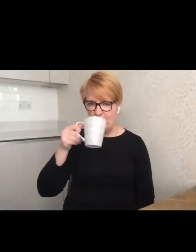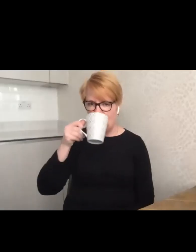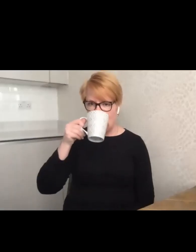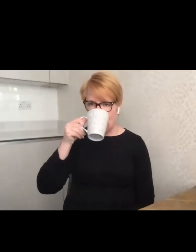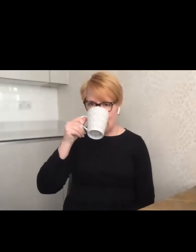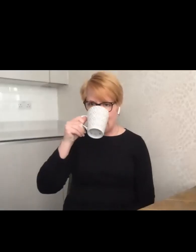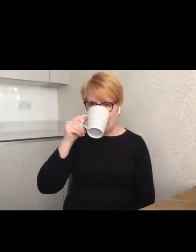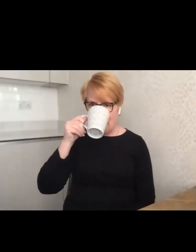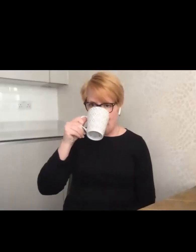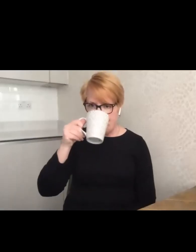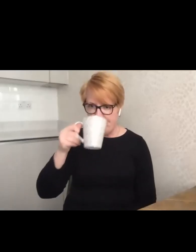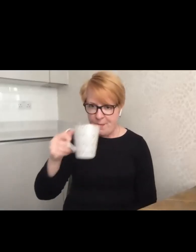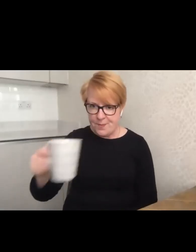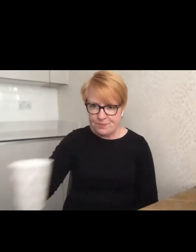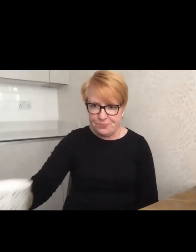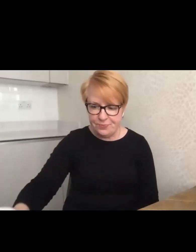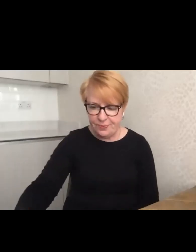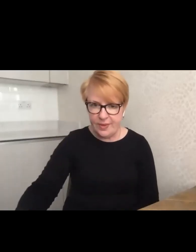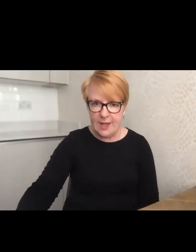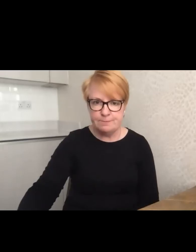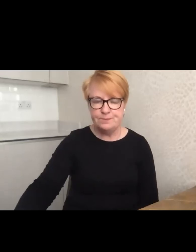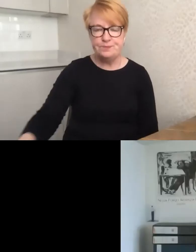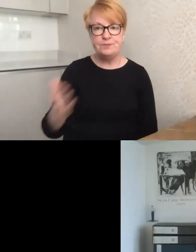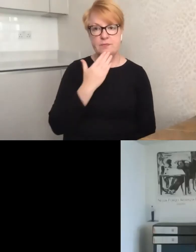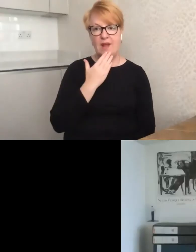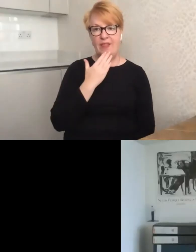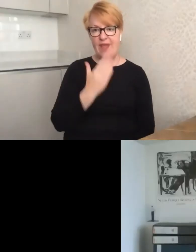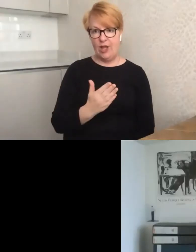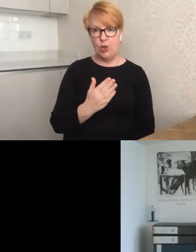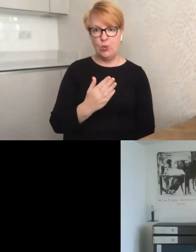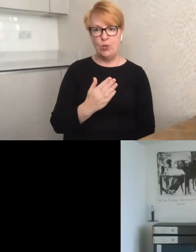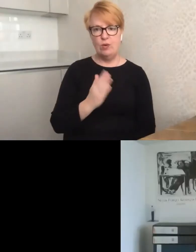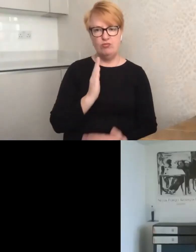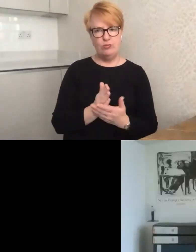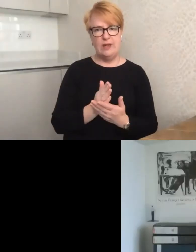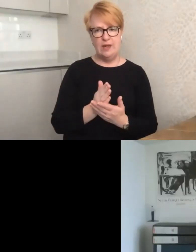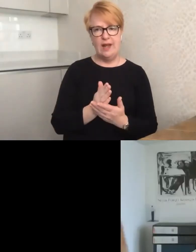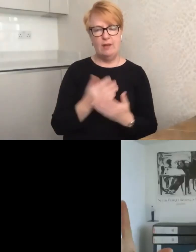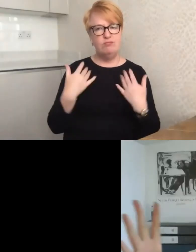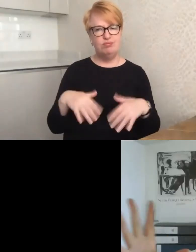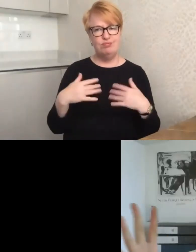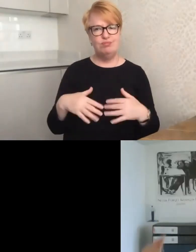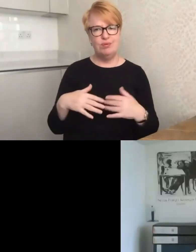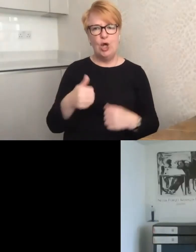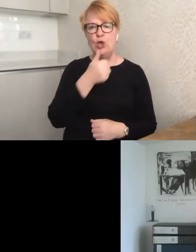Nephertiti, that was serious food for thought. And just so useful to have that kind of political,